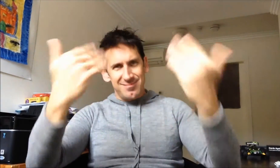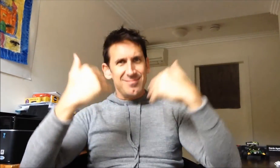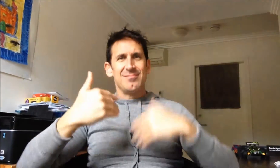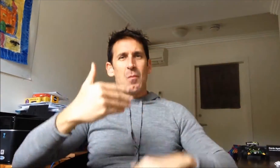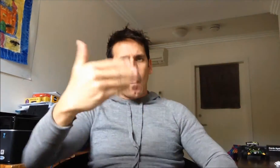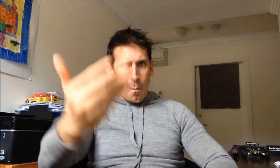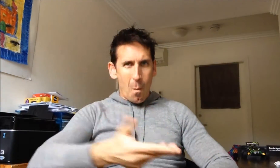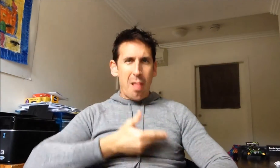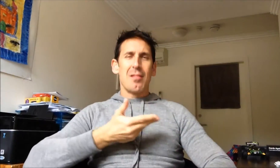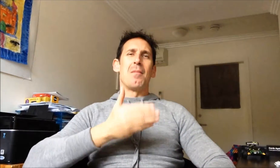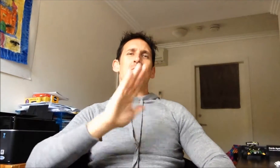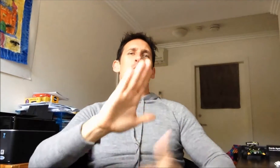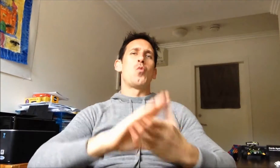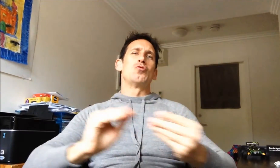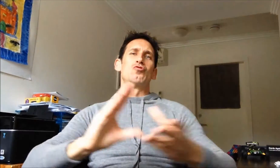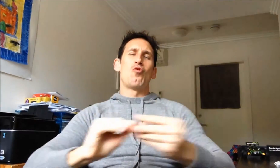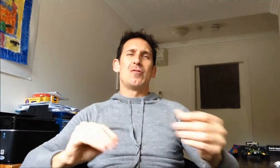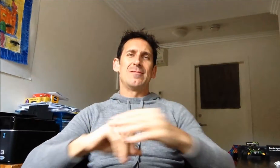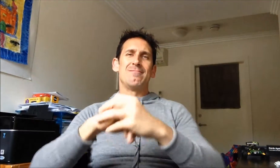I welcome the sharing of your stories with us.